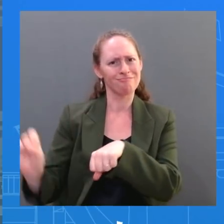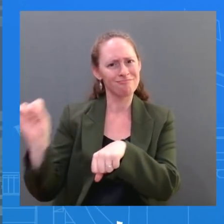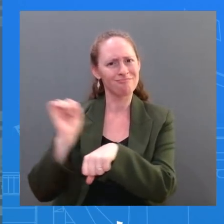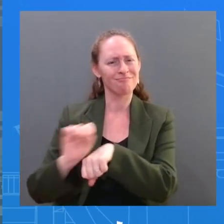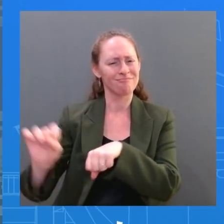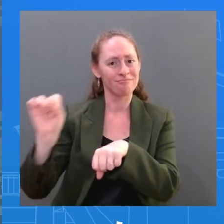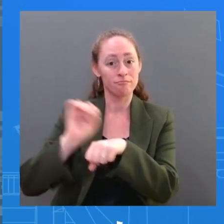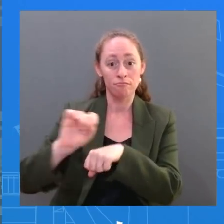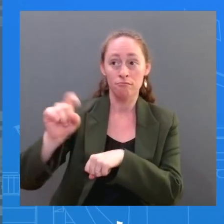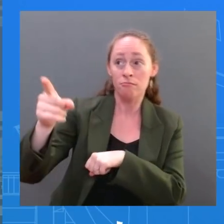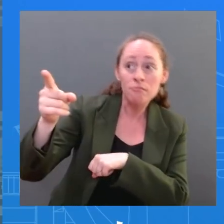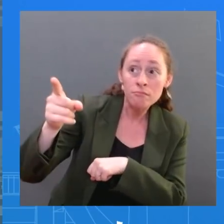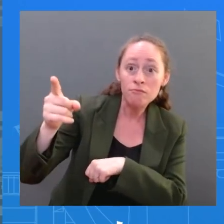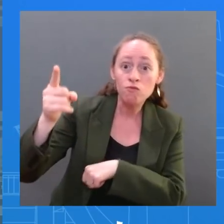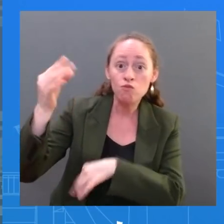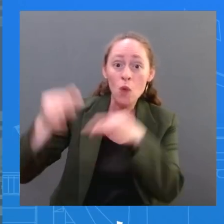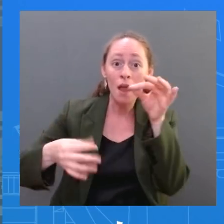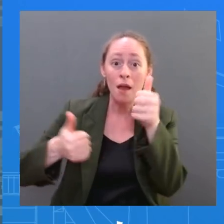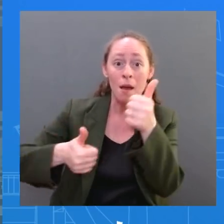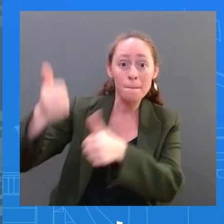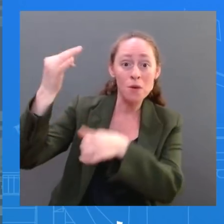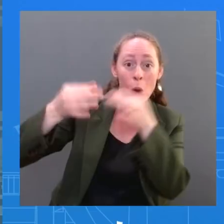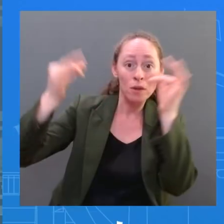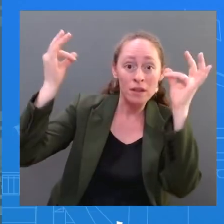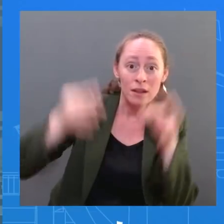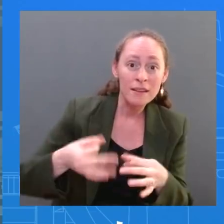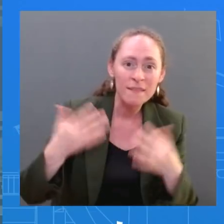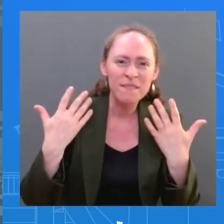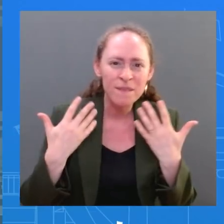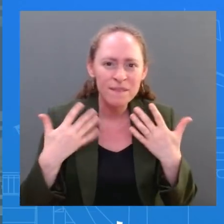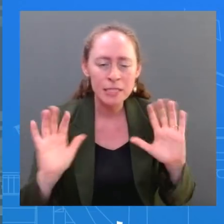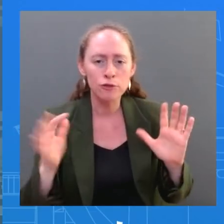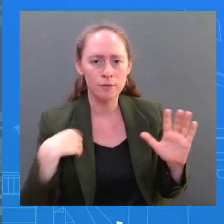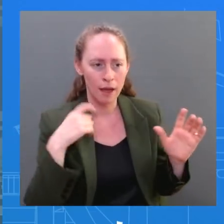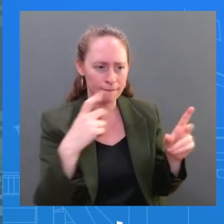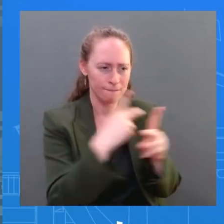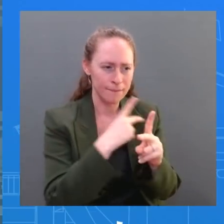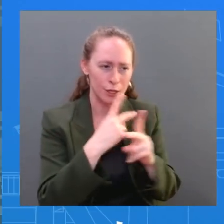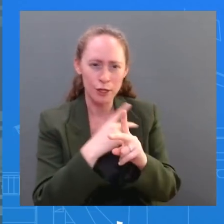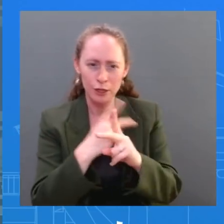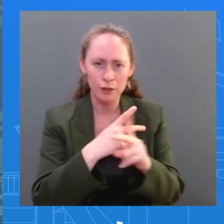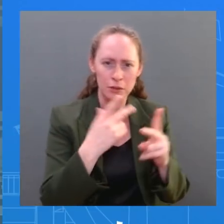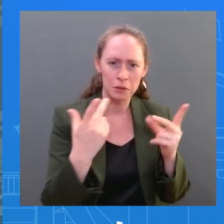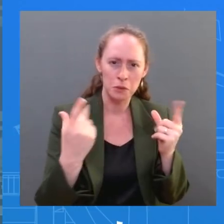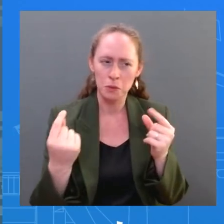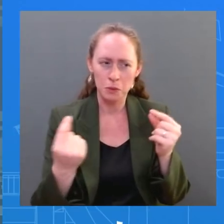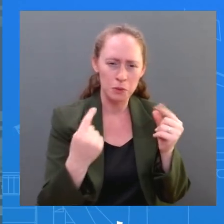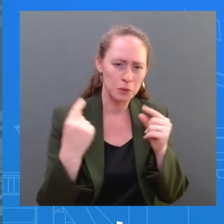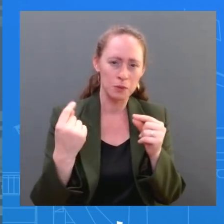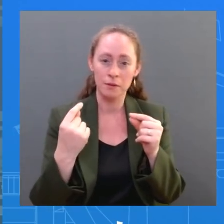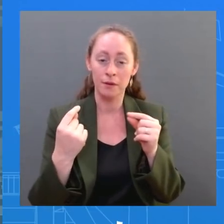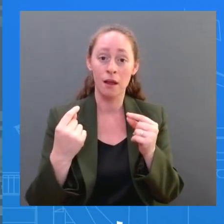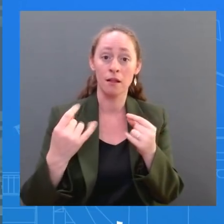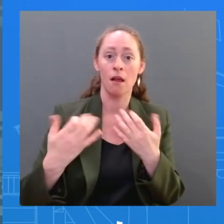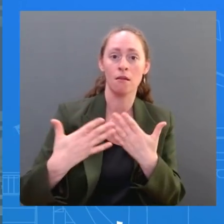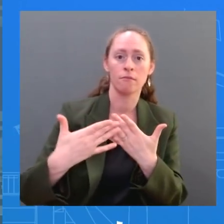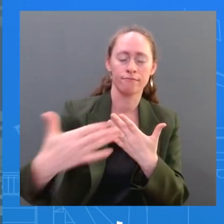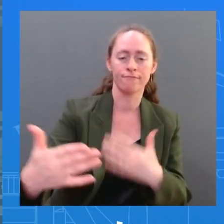And you know, the report from the Secretary is just one step in the process. Ms. Jean-Pierre: They moved the gather time, so we got to go. The Press: So, again, the Hyde Amendment --